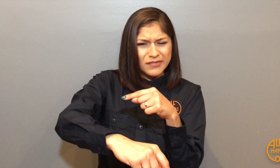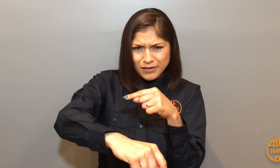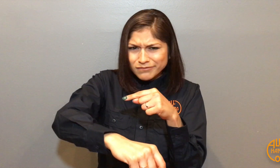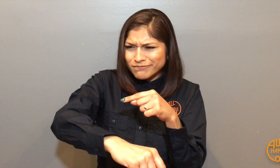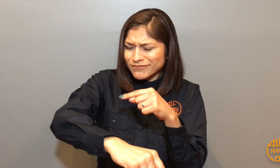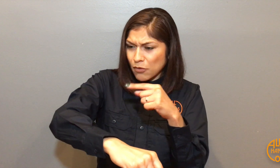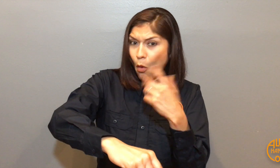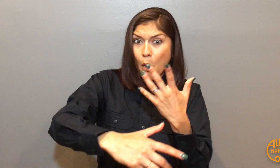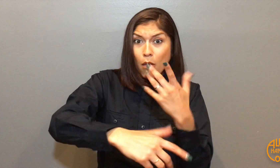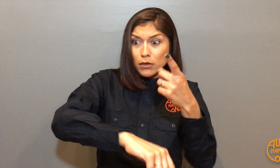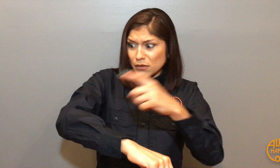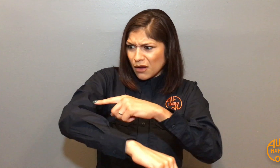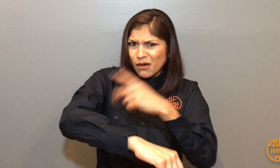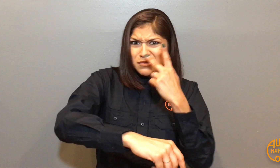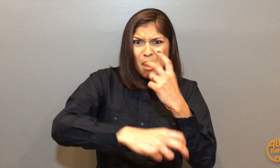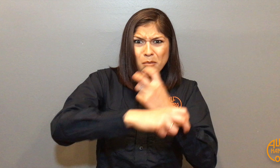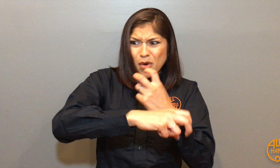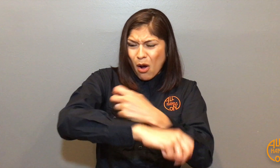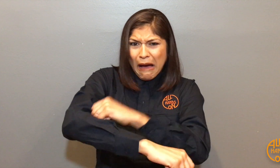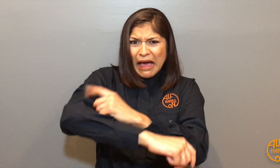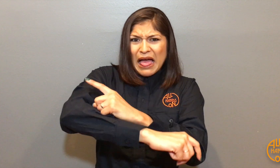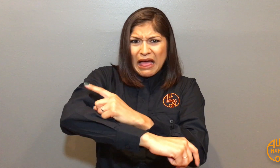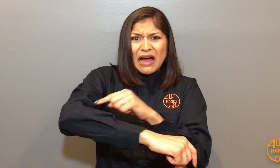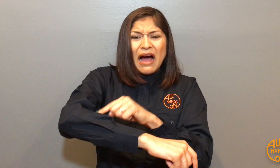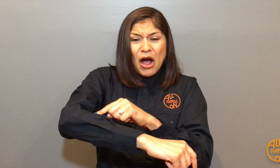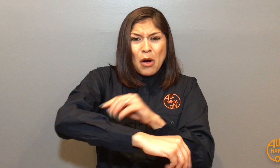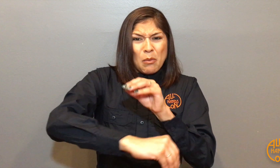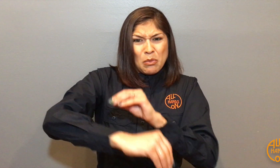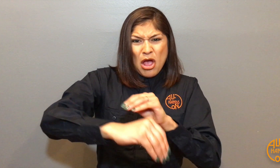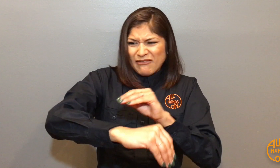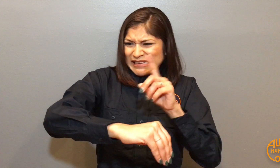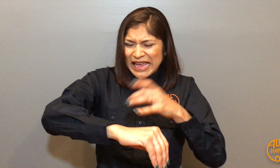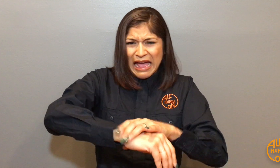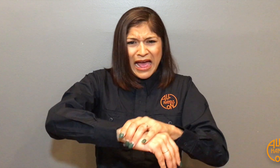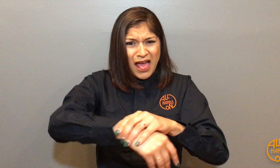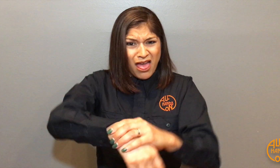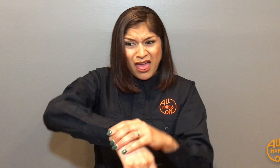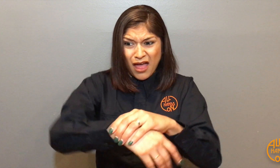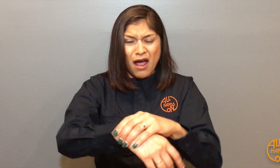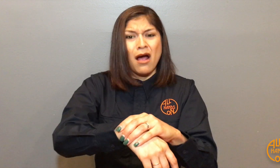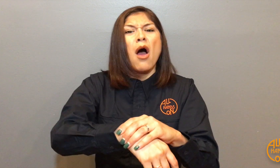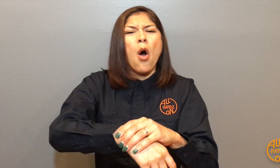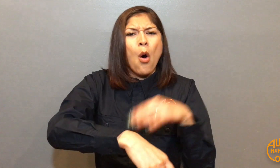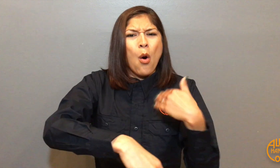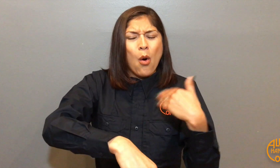that doesn't look right, you may even see the bone protruding through your skin, it